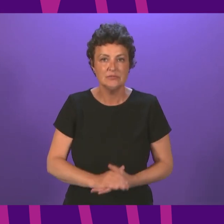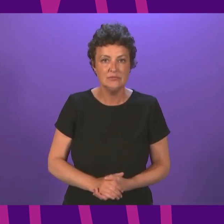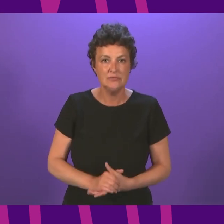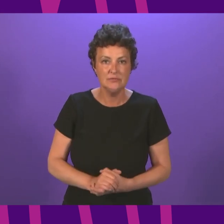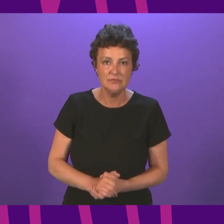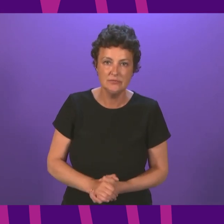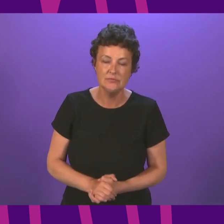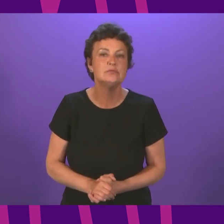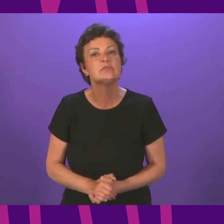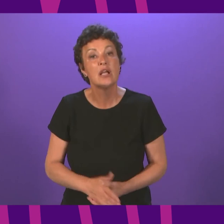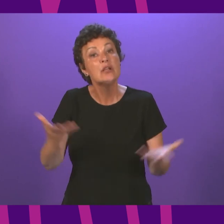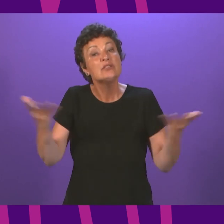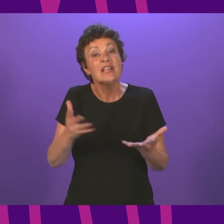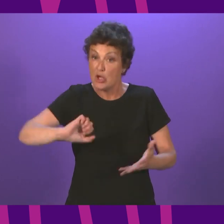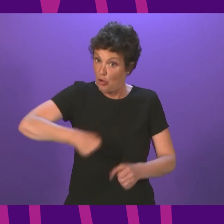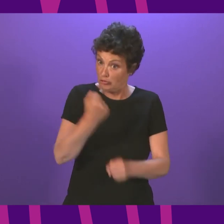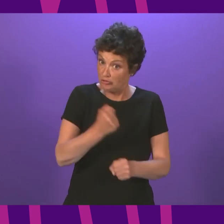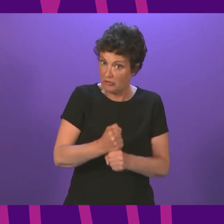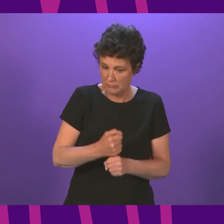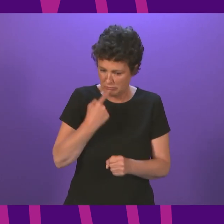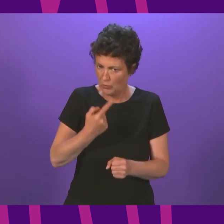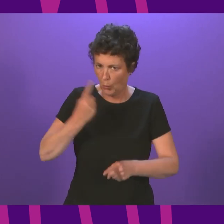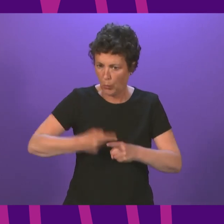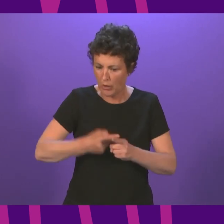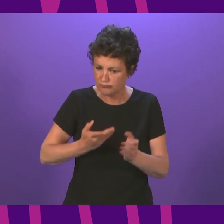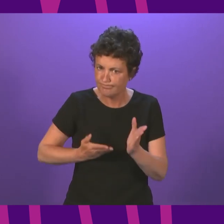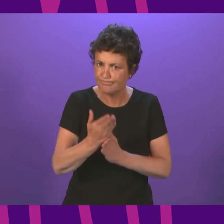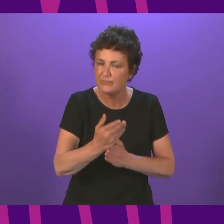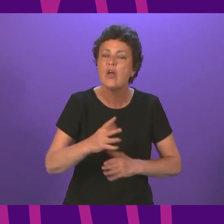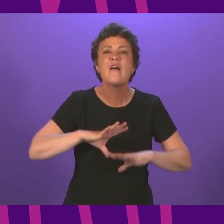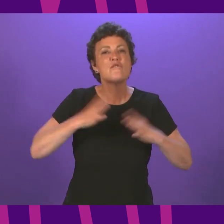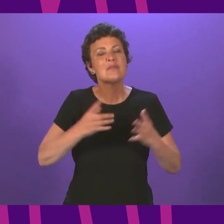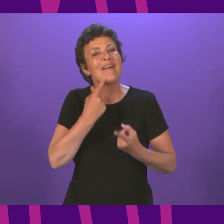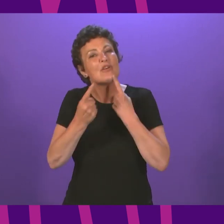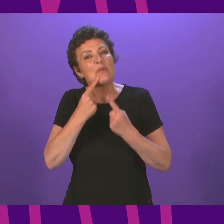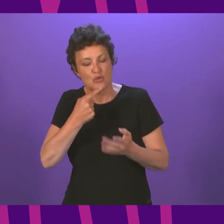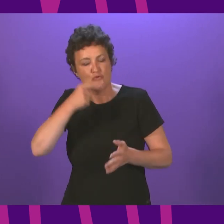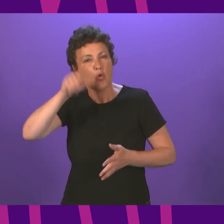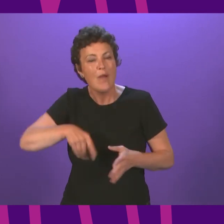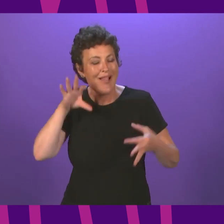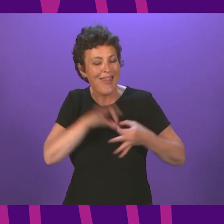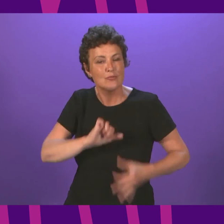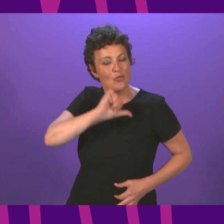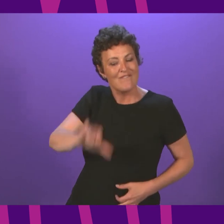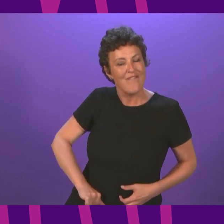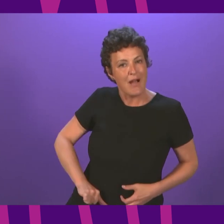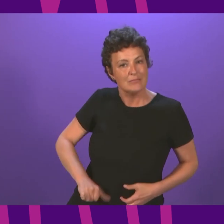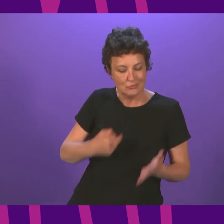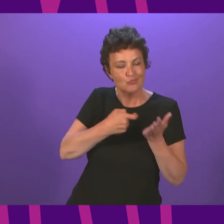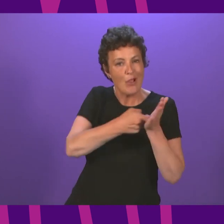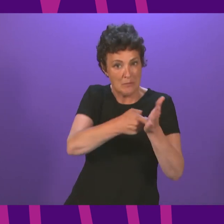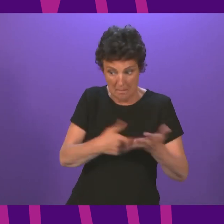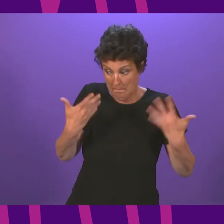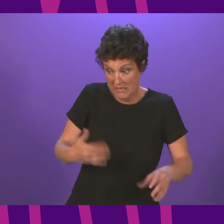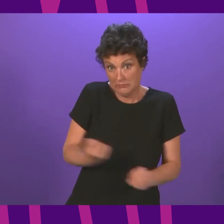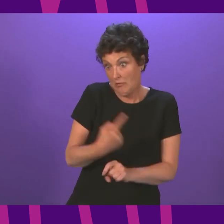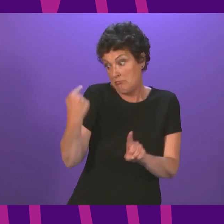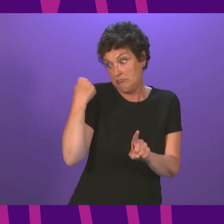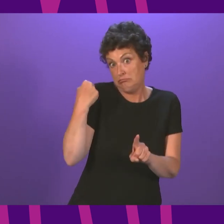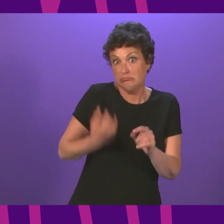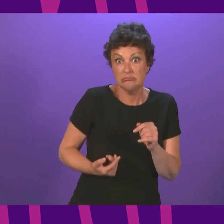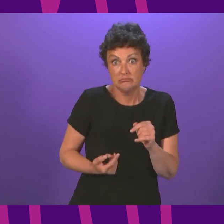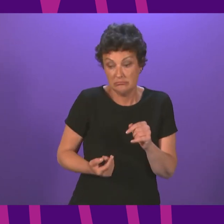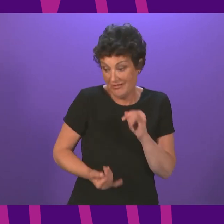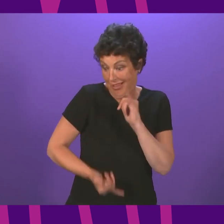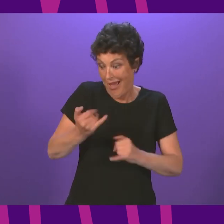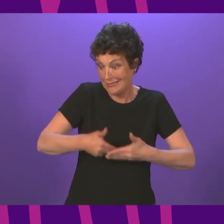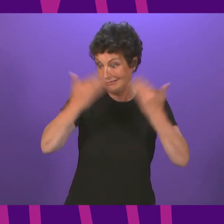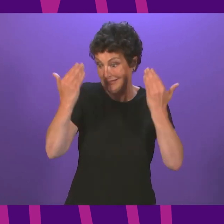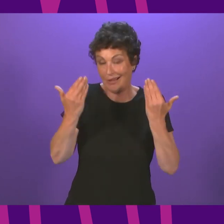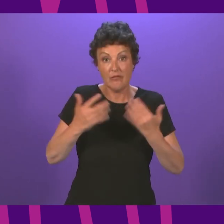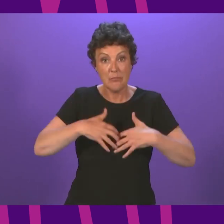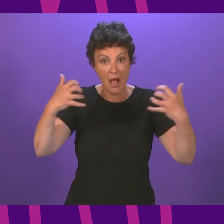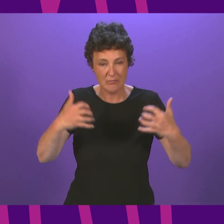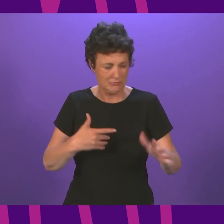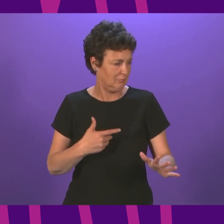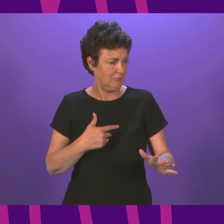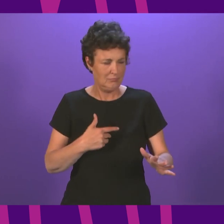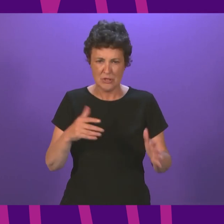a division.